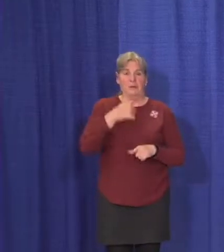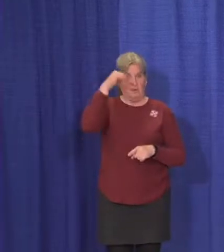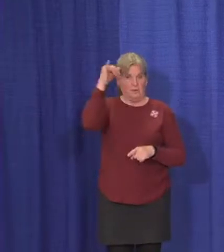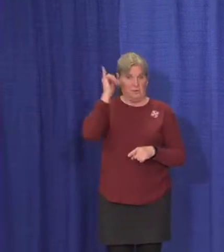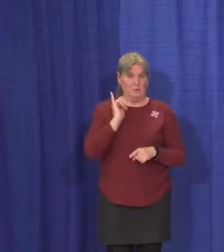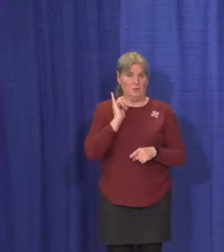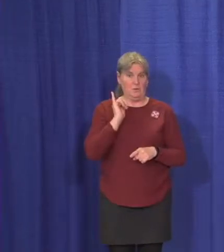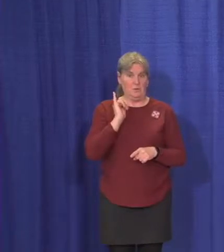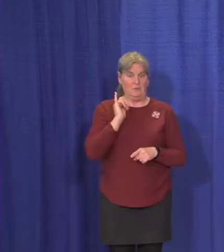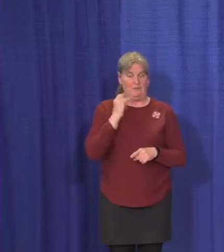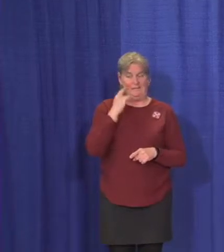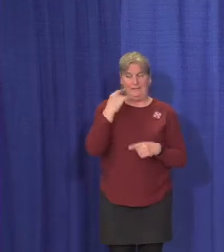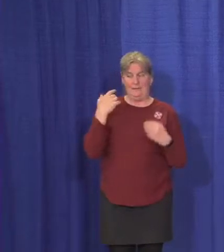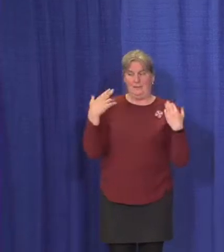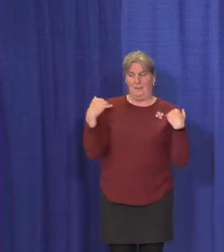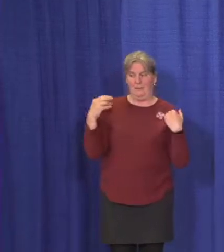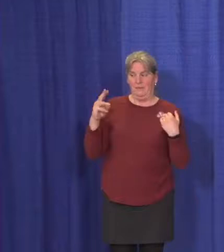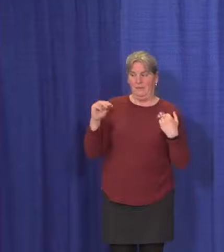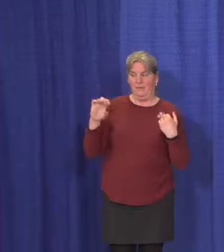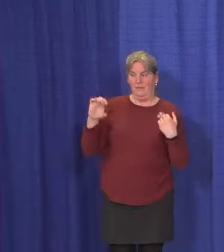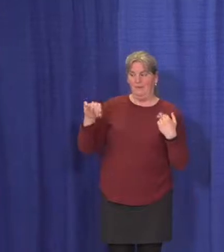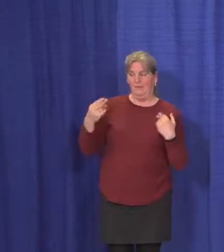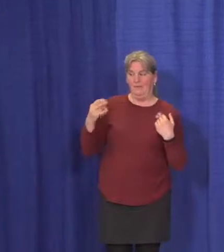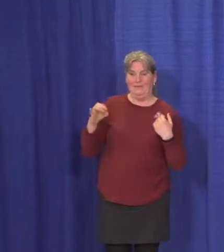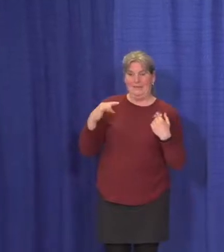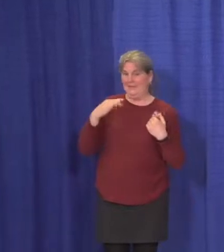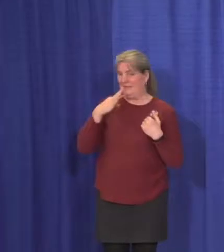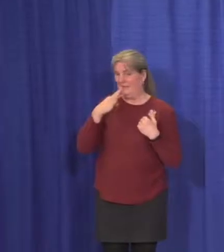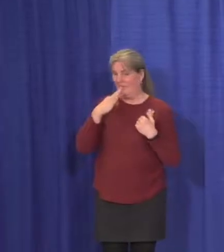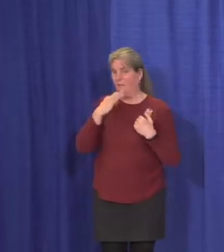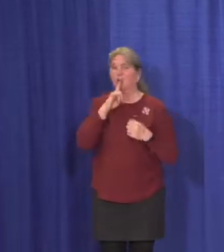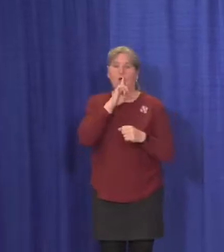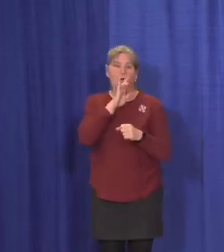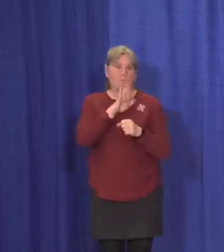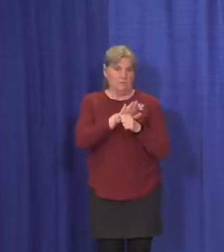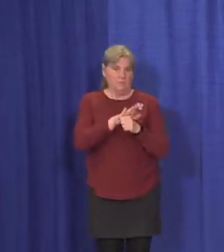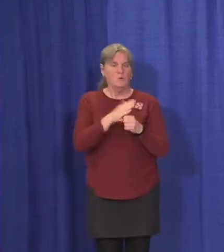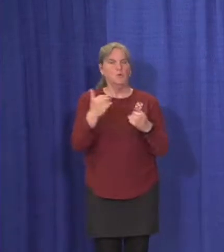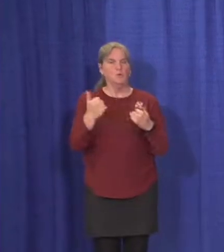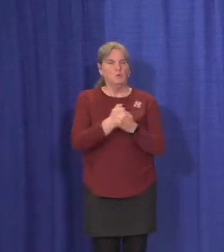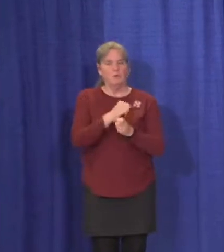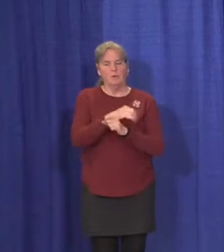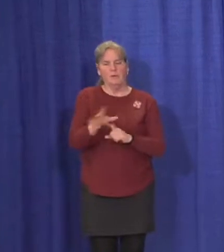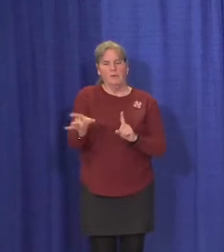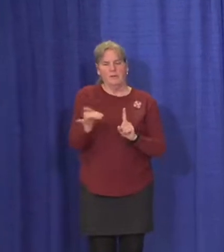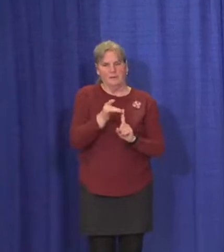In Yukon as Minister McPhee announced we have confirmed a